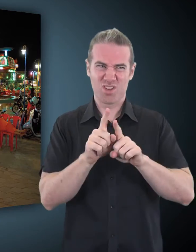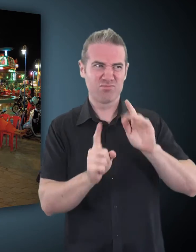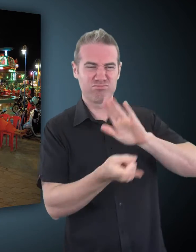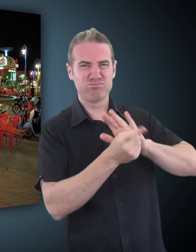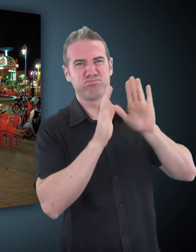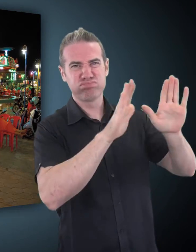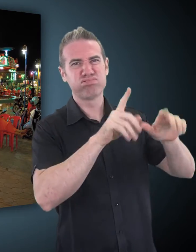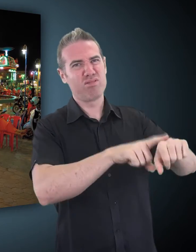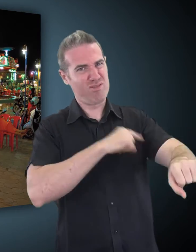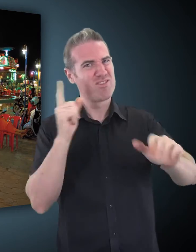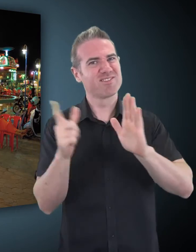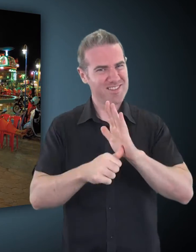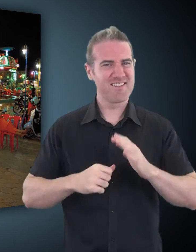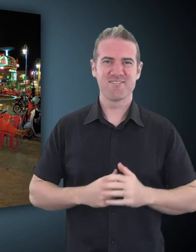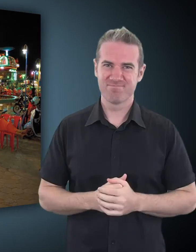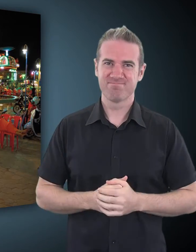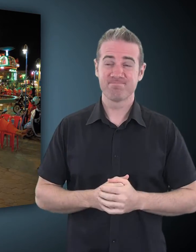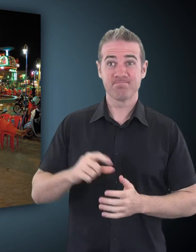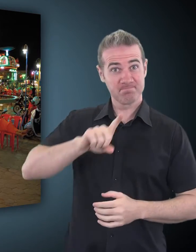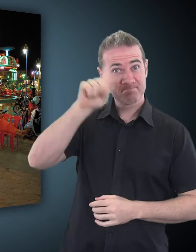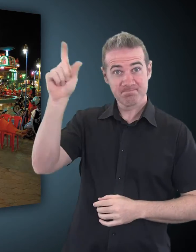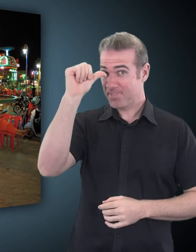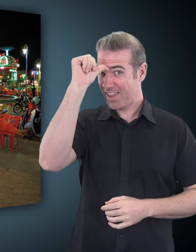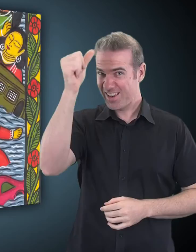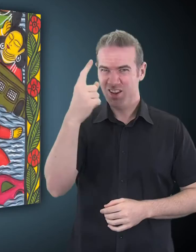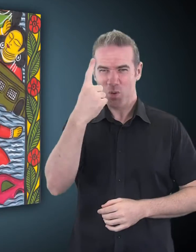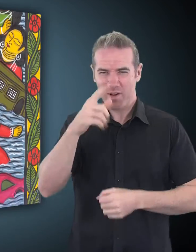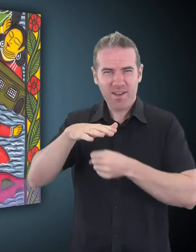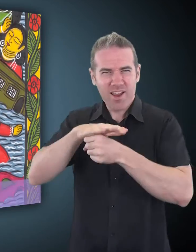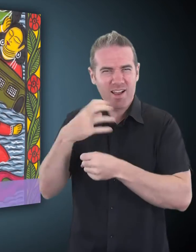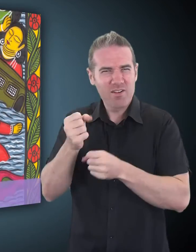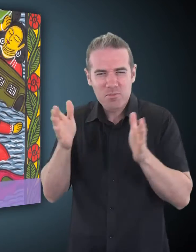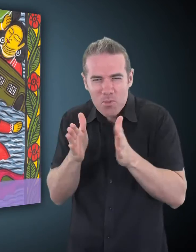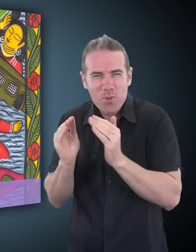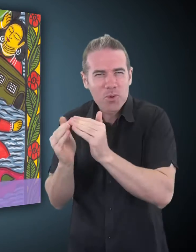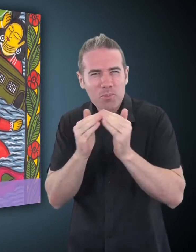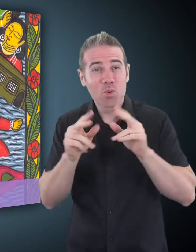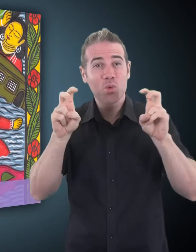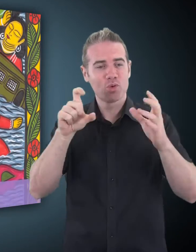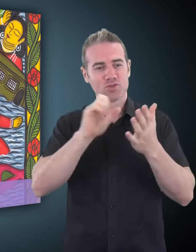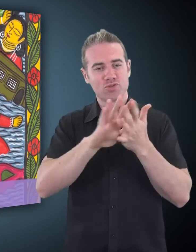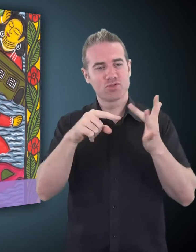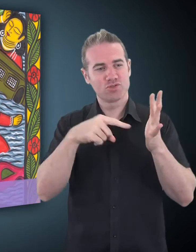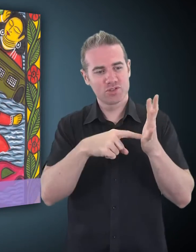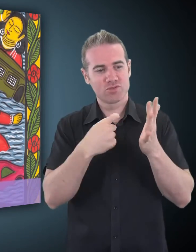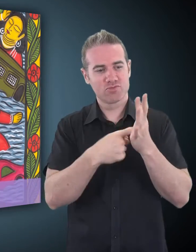than most people in her country and has been away from the country for so long. Chitrakar means 'picture makers'.